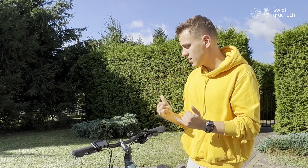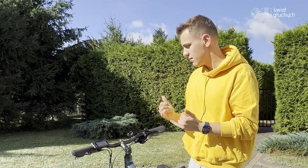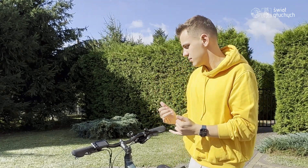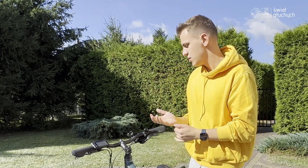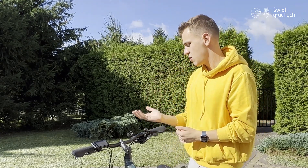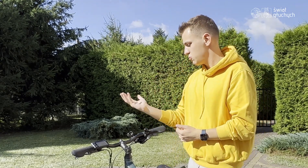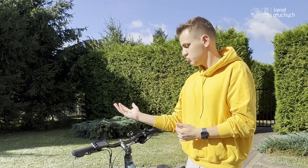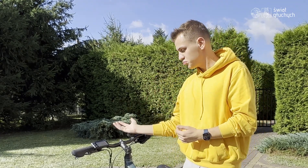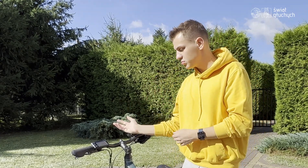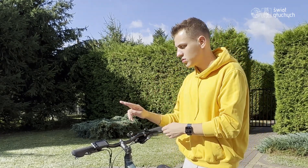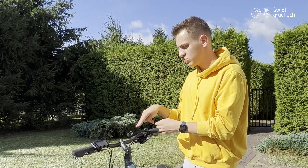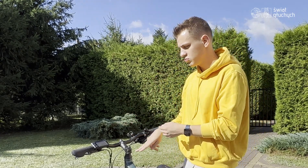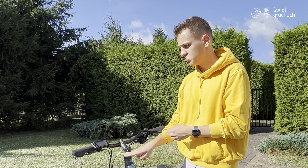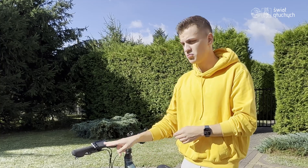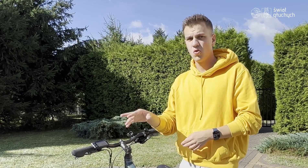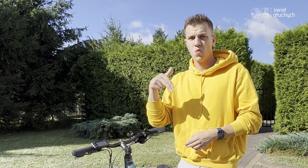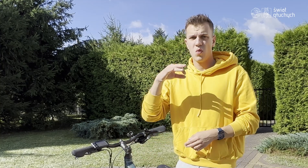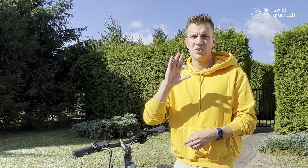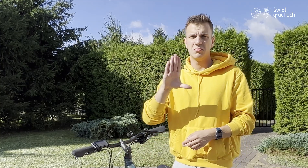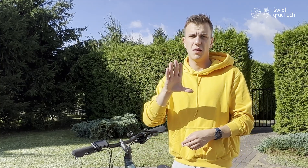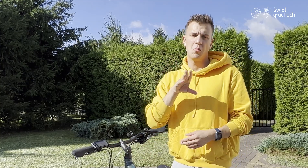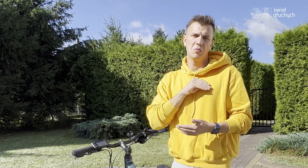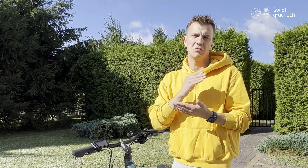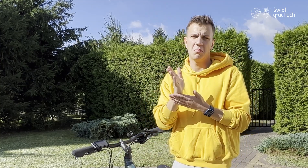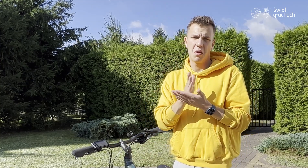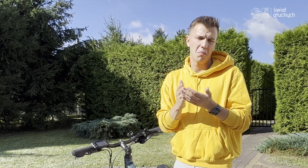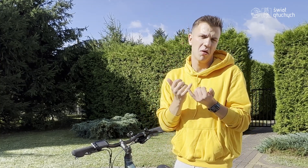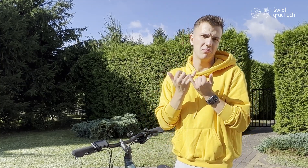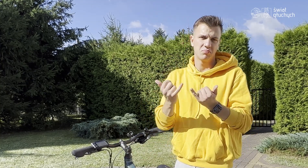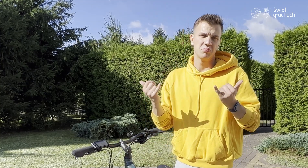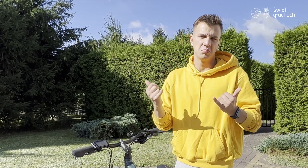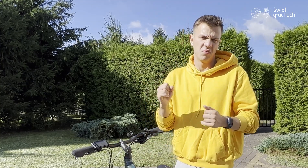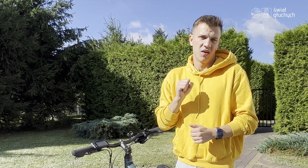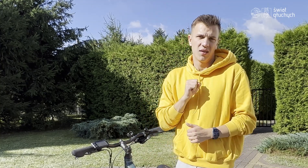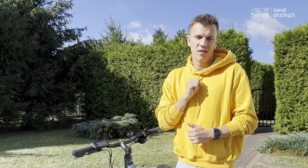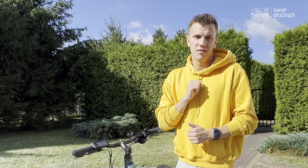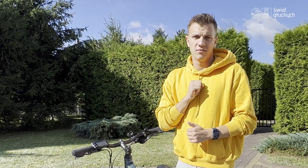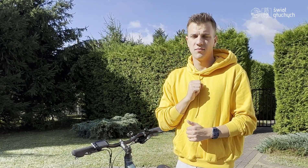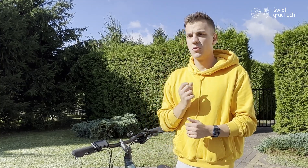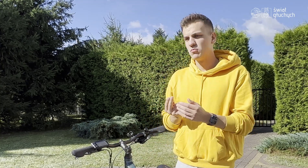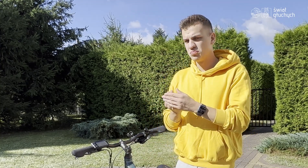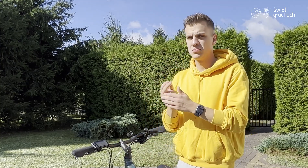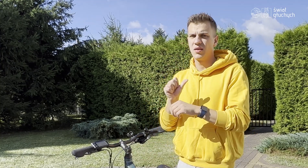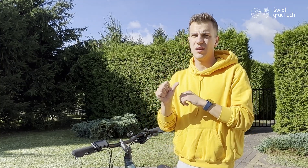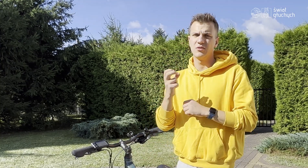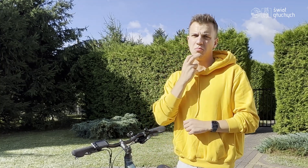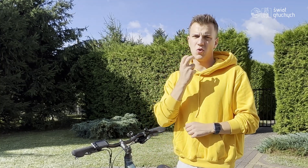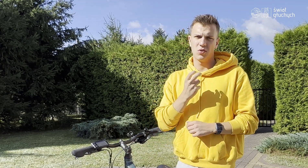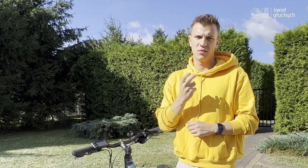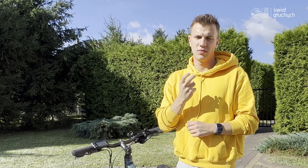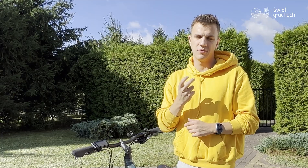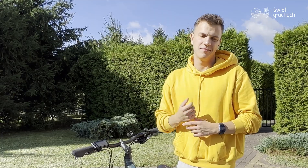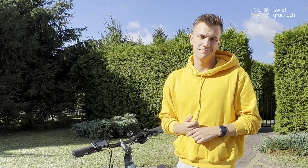on which we have navigation or a flashlight.